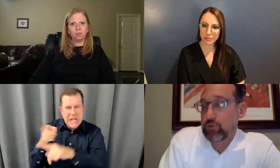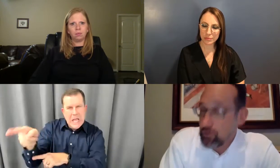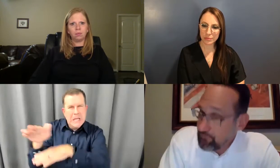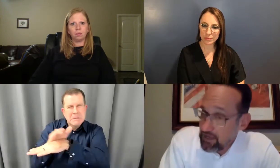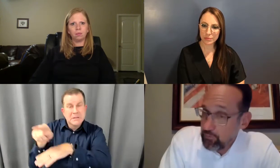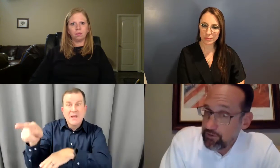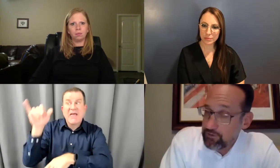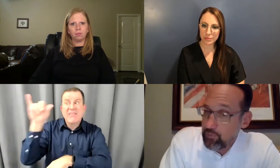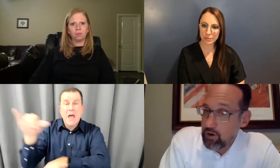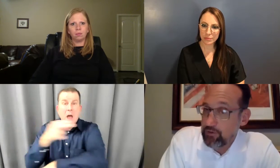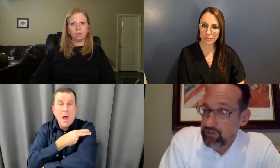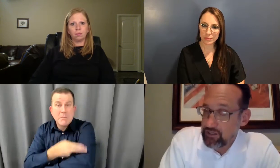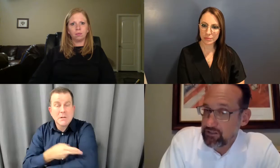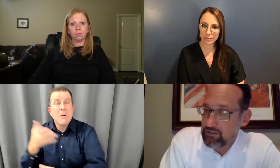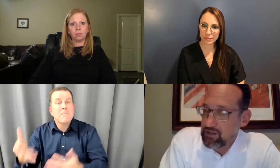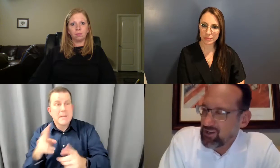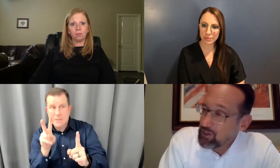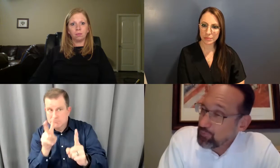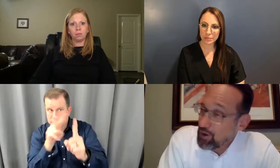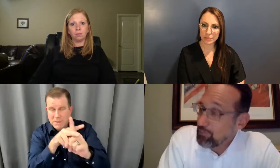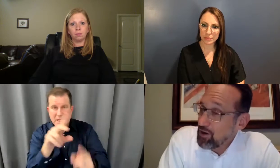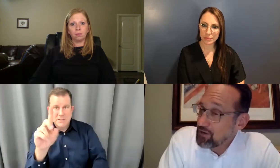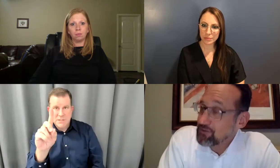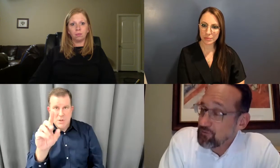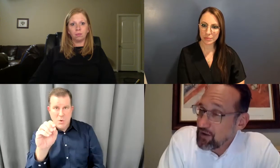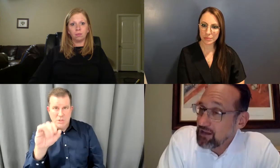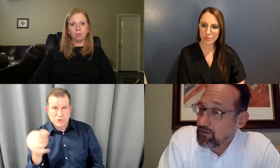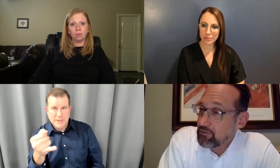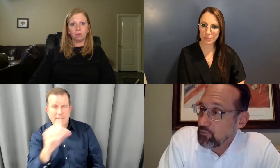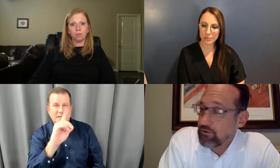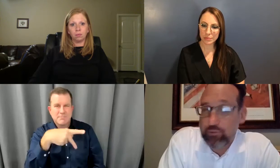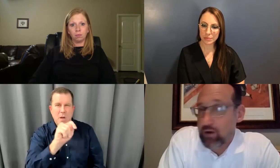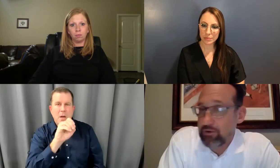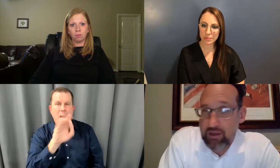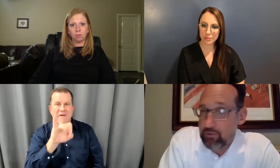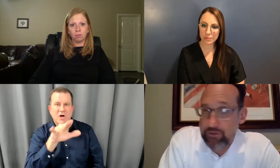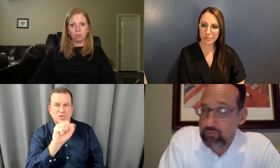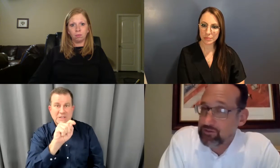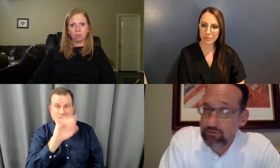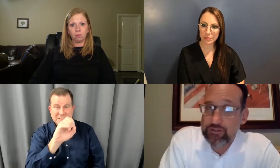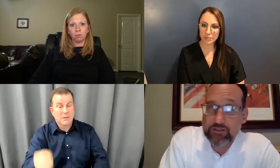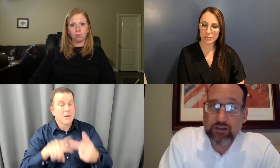you could file it with the department of justice, you could probably also file it with the department of health and human services,